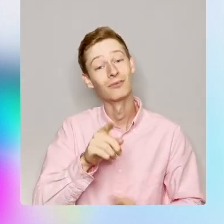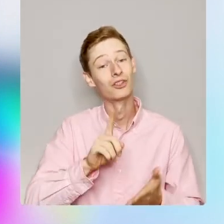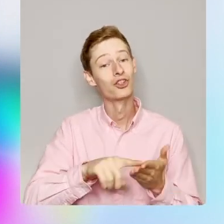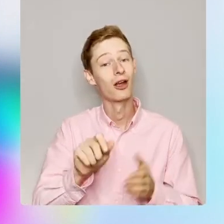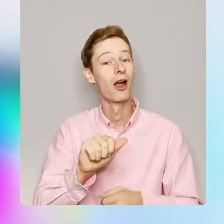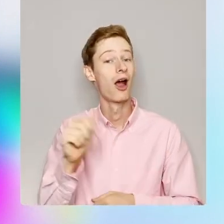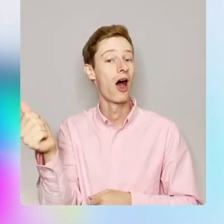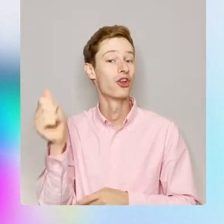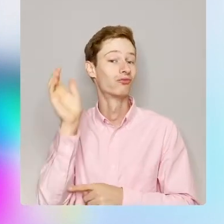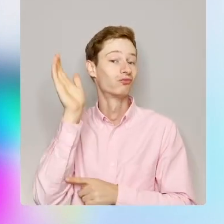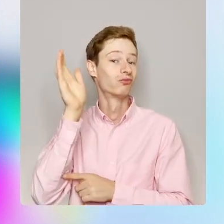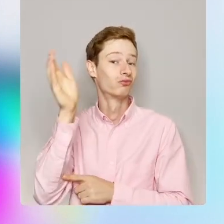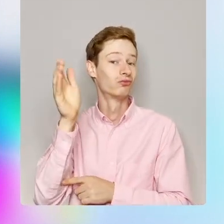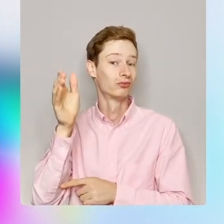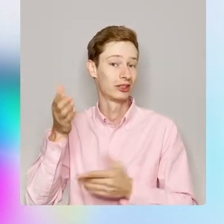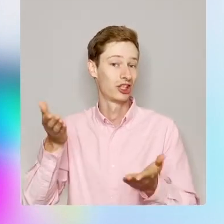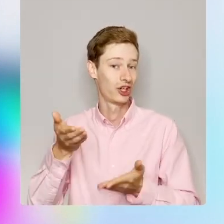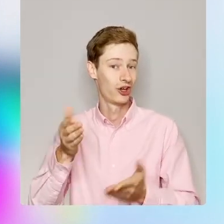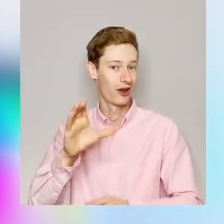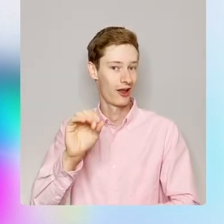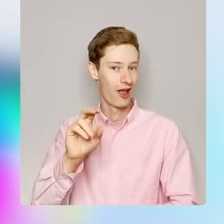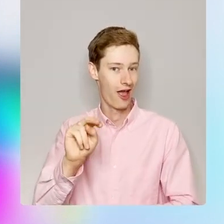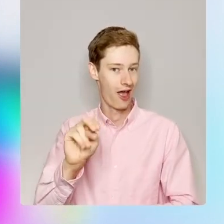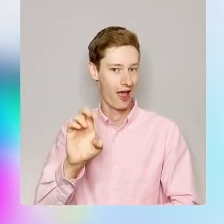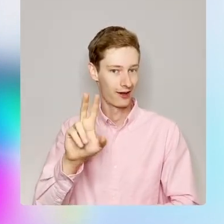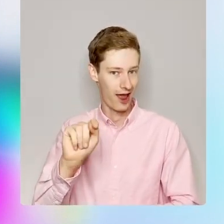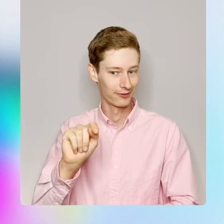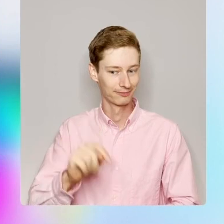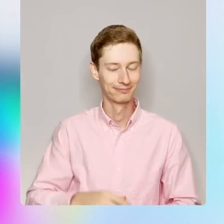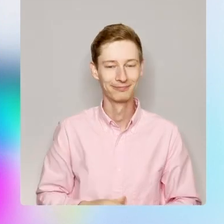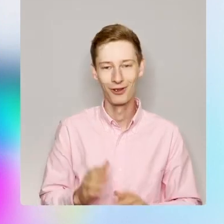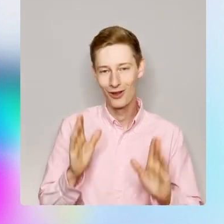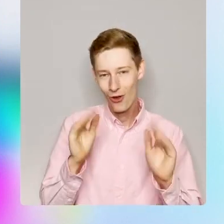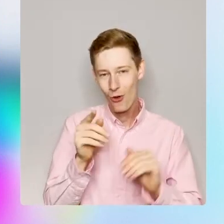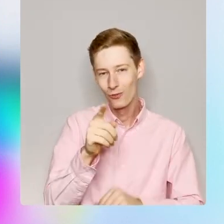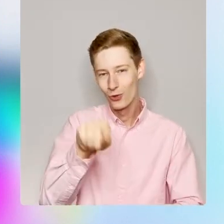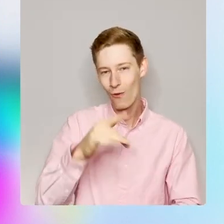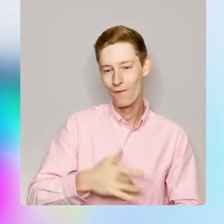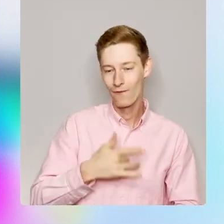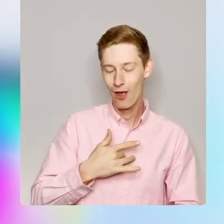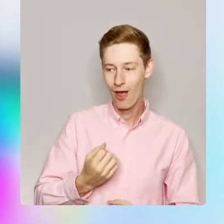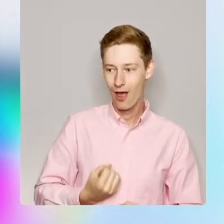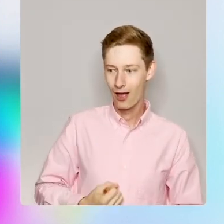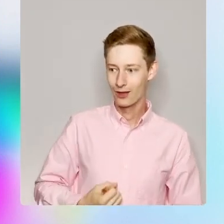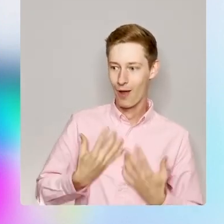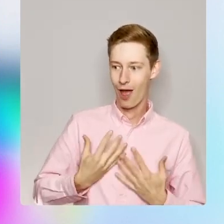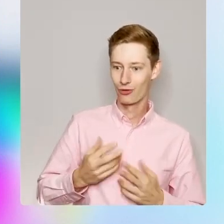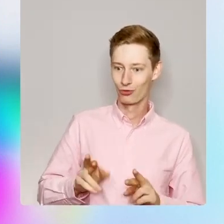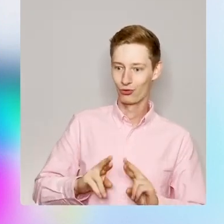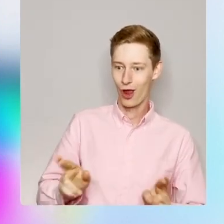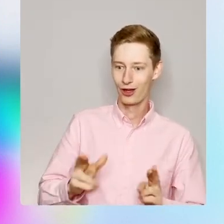and check out other sessions on the Presence Platform at Connect. We hope you feel inspired to leverage the power